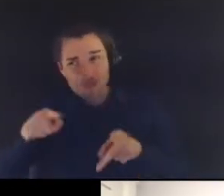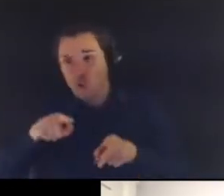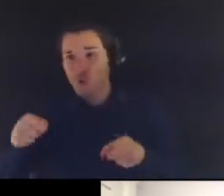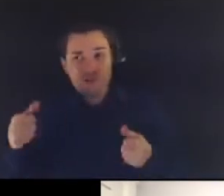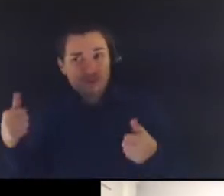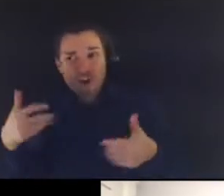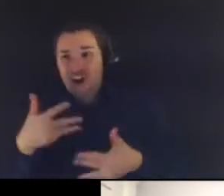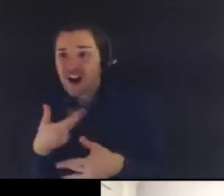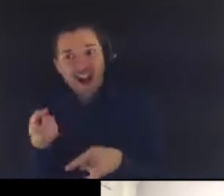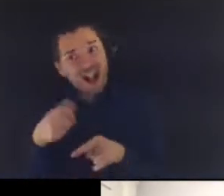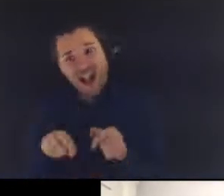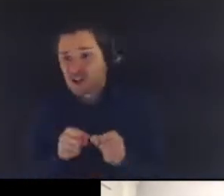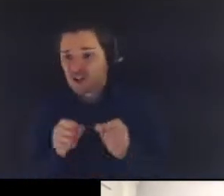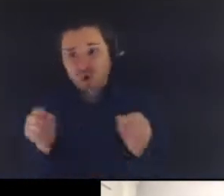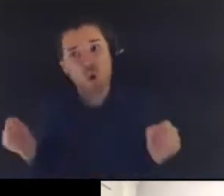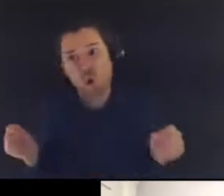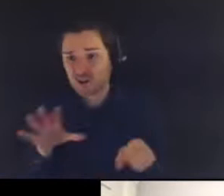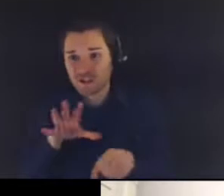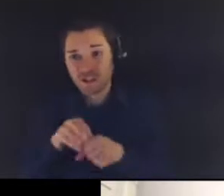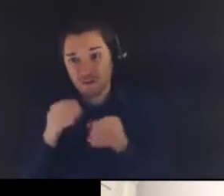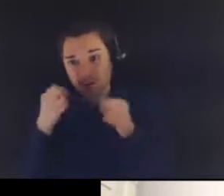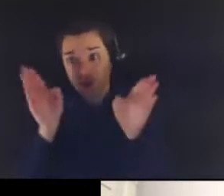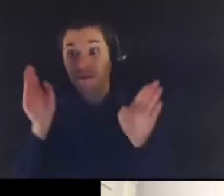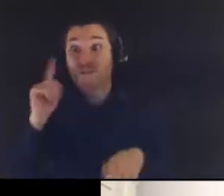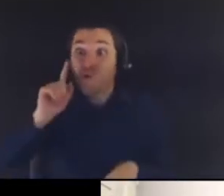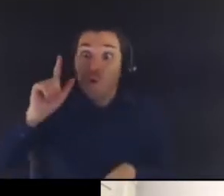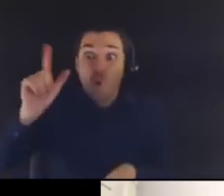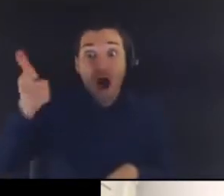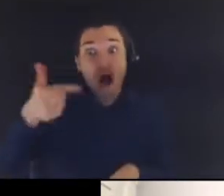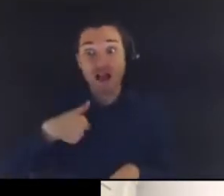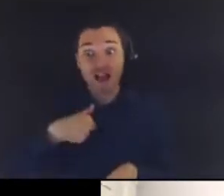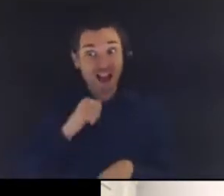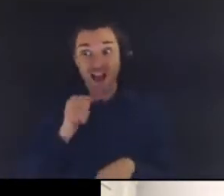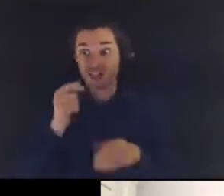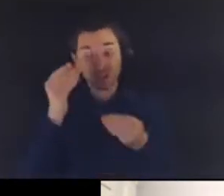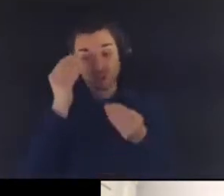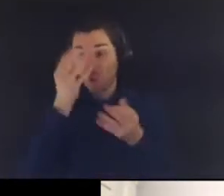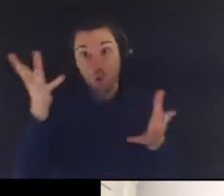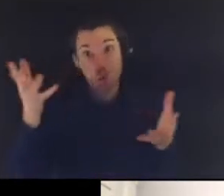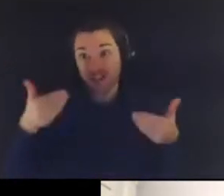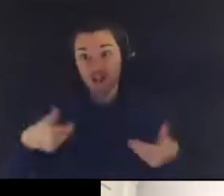in public. It took me a while to disclosure that I was autistic It took me a while to